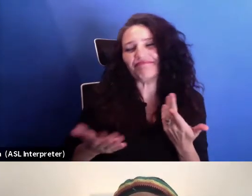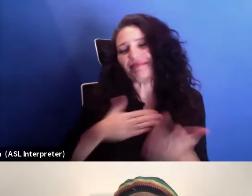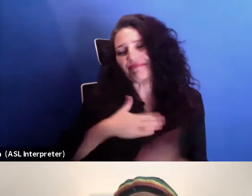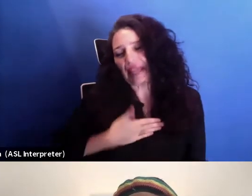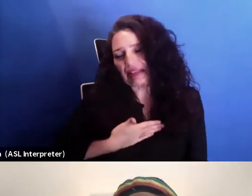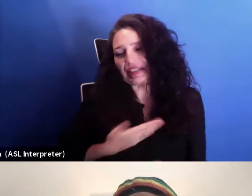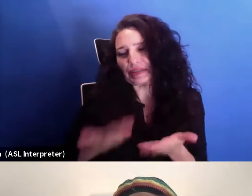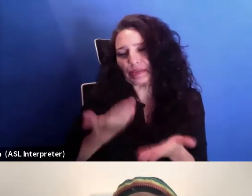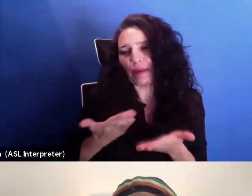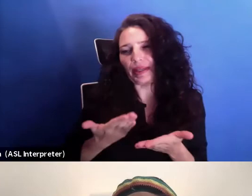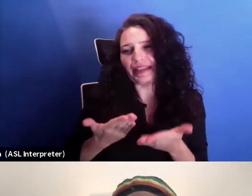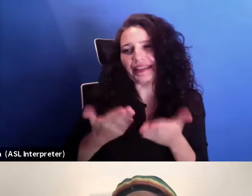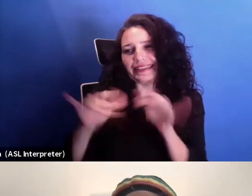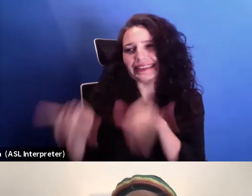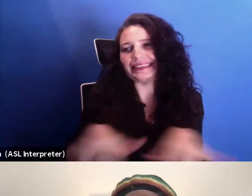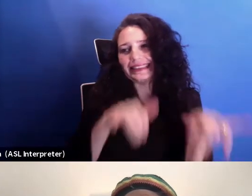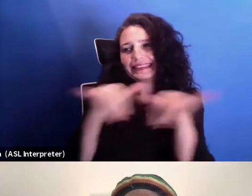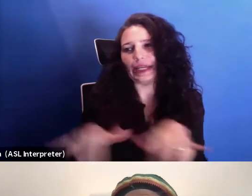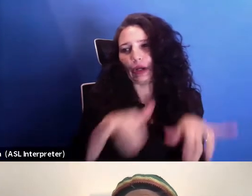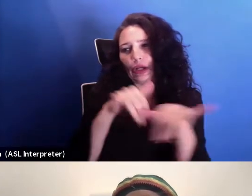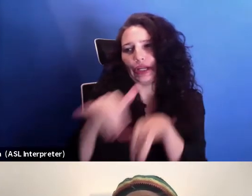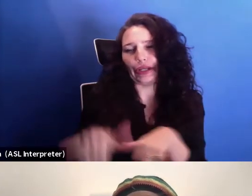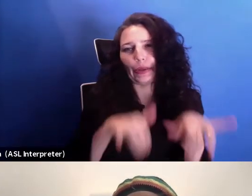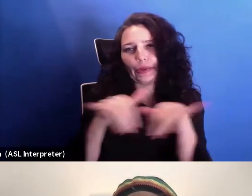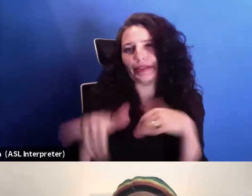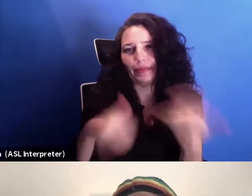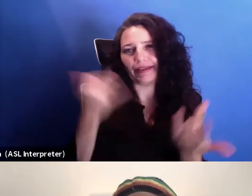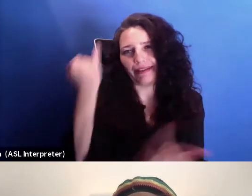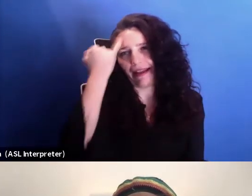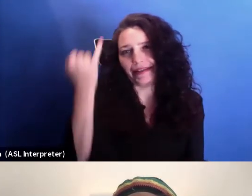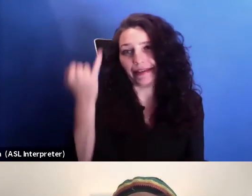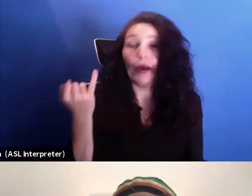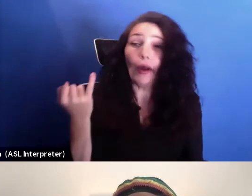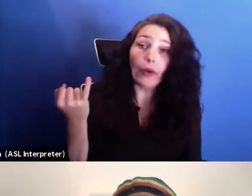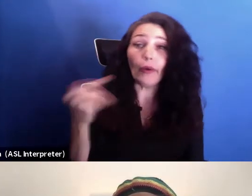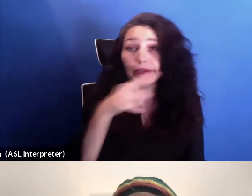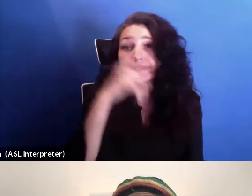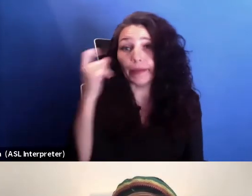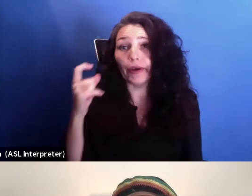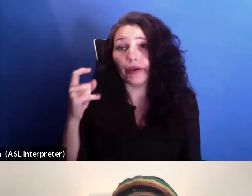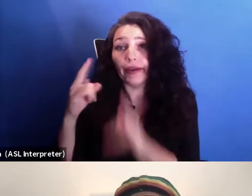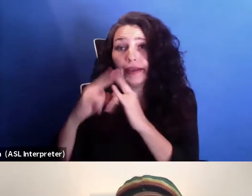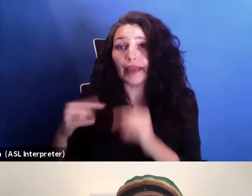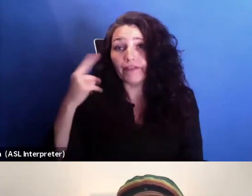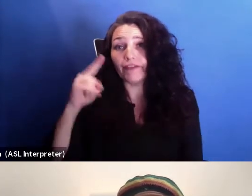that I've kind of like, a summer camp for kids with disabilities. And I thought I knew what was gonna come